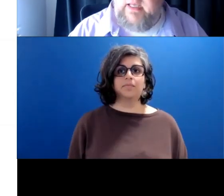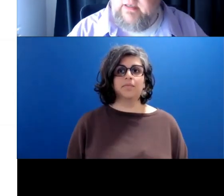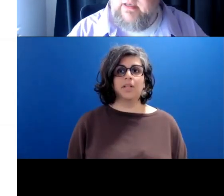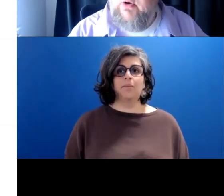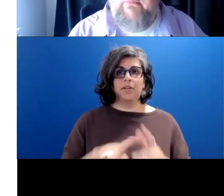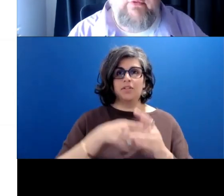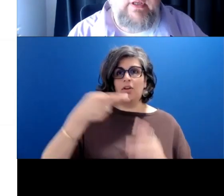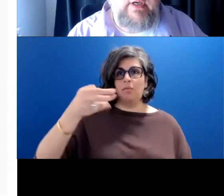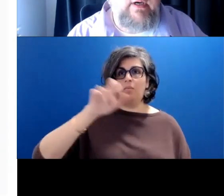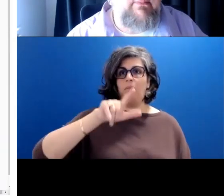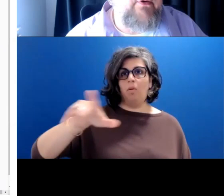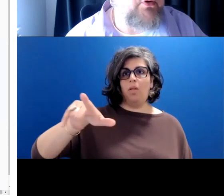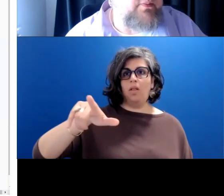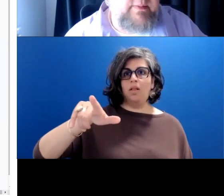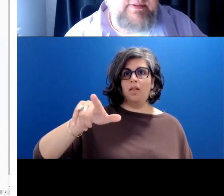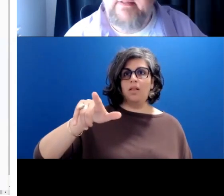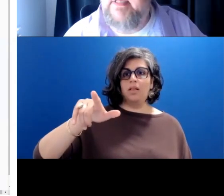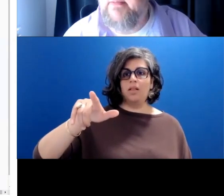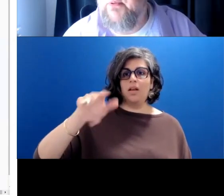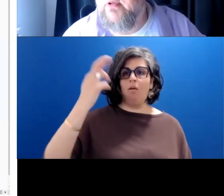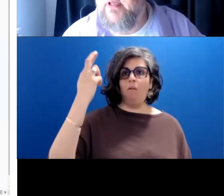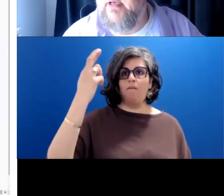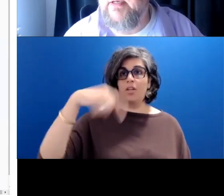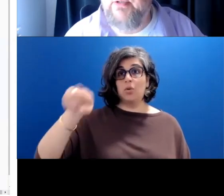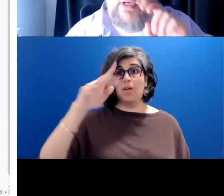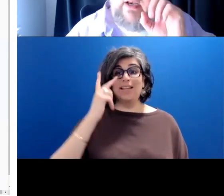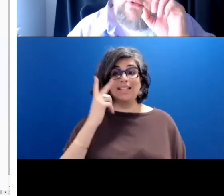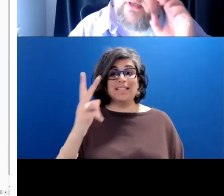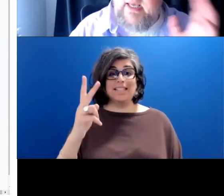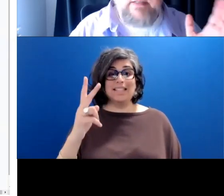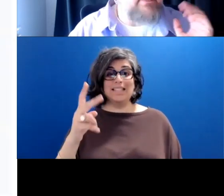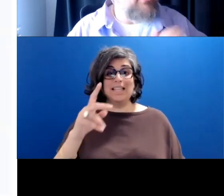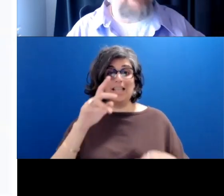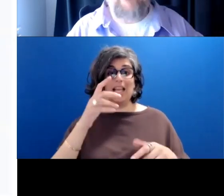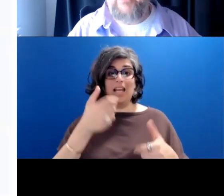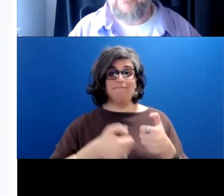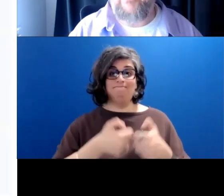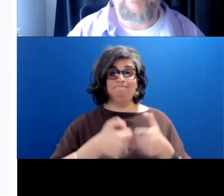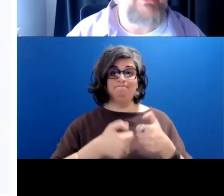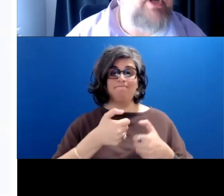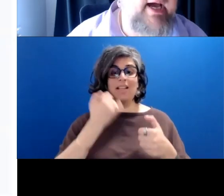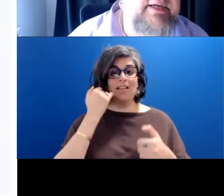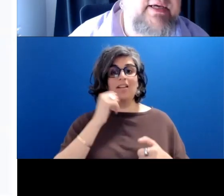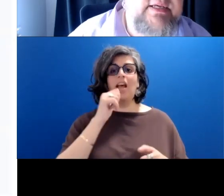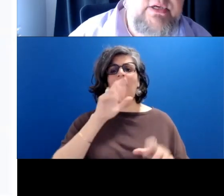and hopefully, folks will be able to see the poll and enter it. And if you can't, feel free to type in the chat.